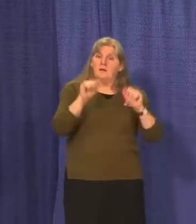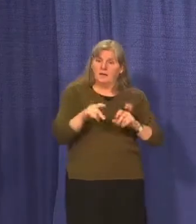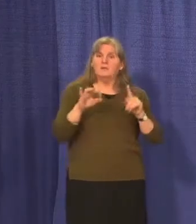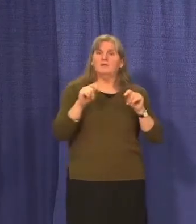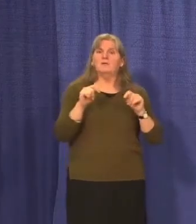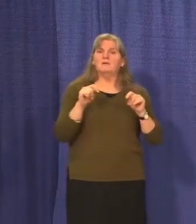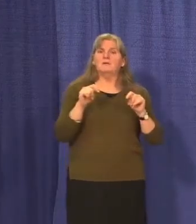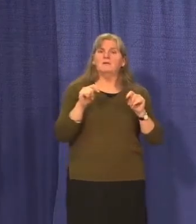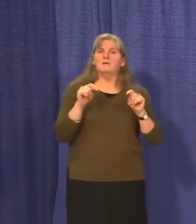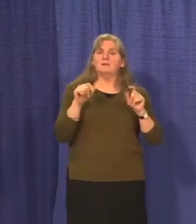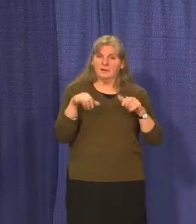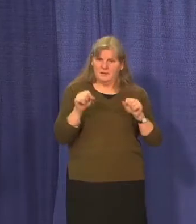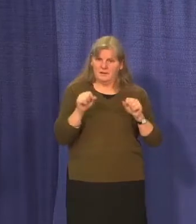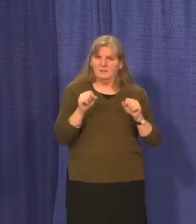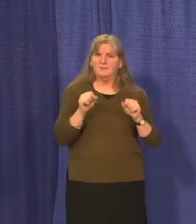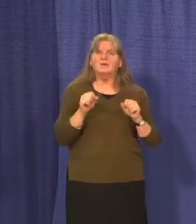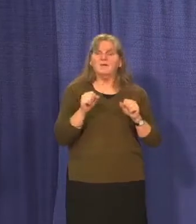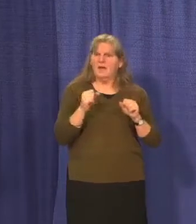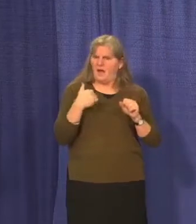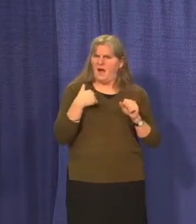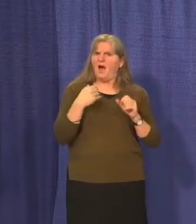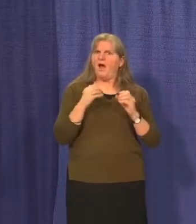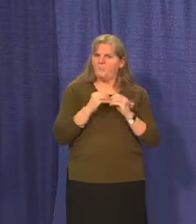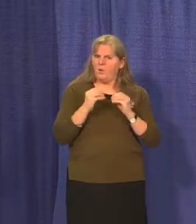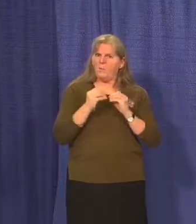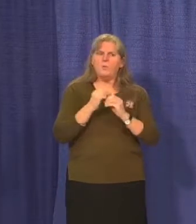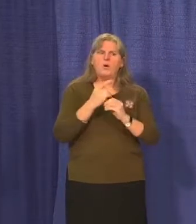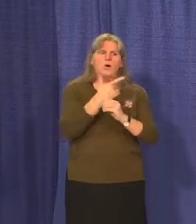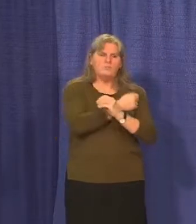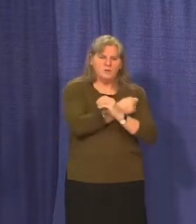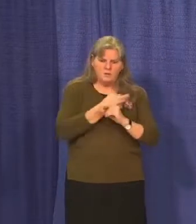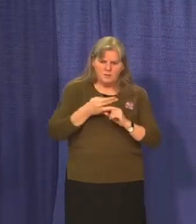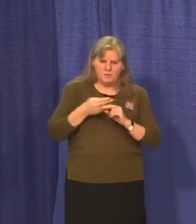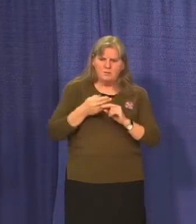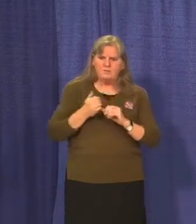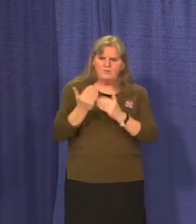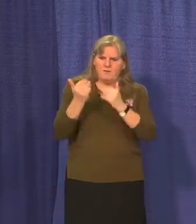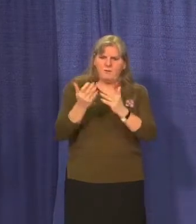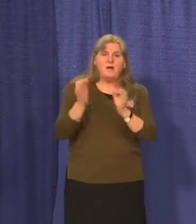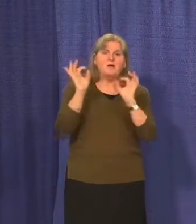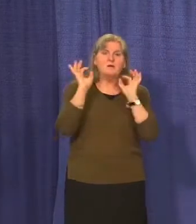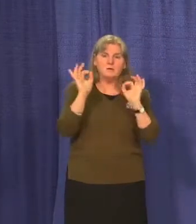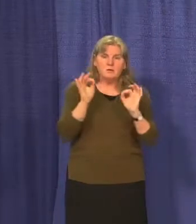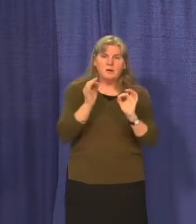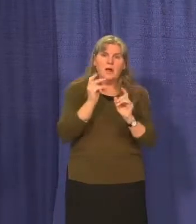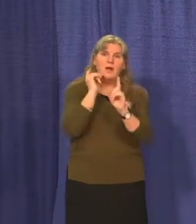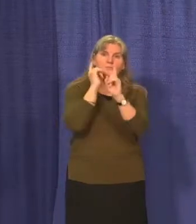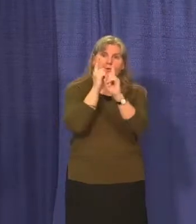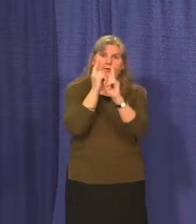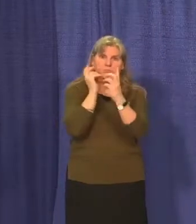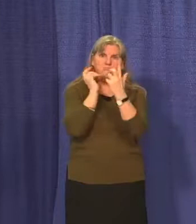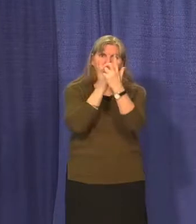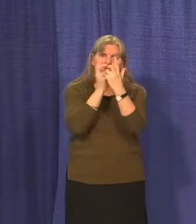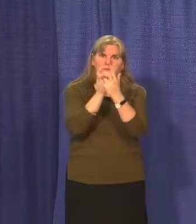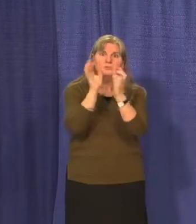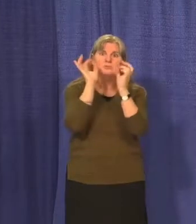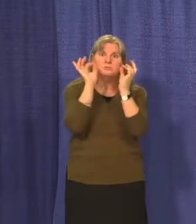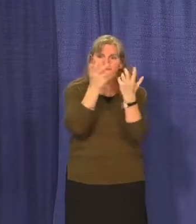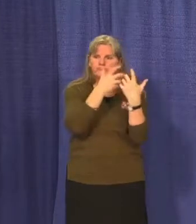I mean, we are seeing again that the numbers are ramping up. We are on target, we are getting to where we need to be in doing